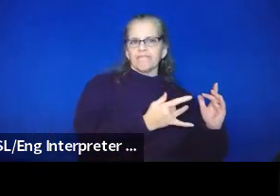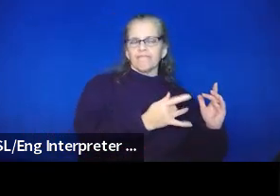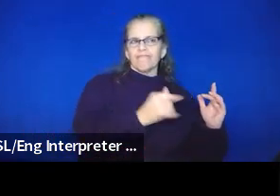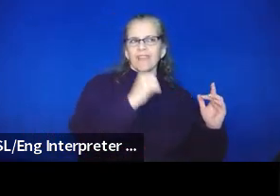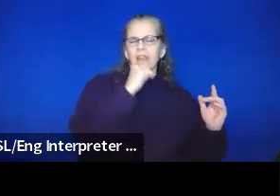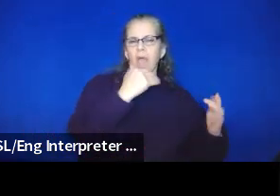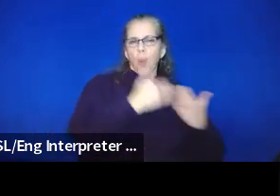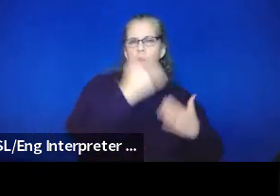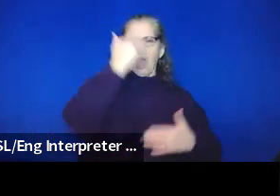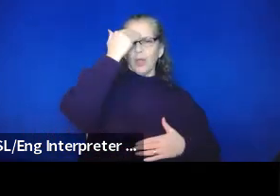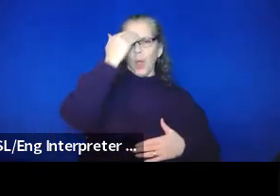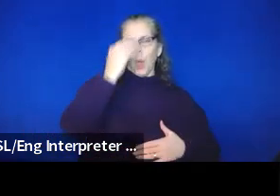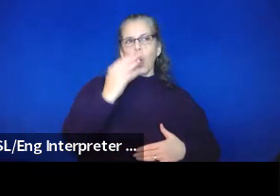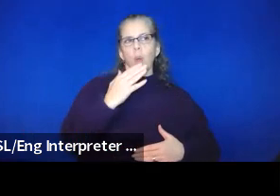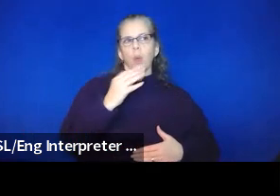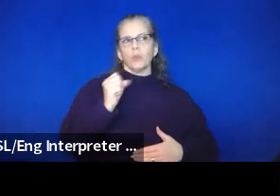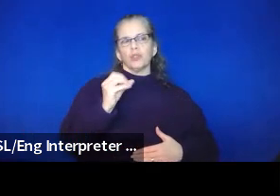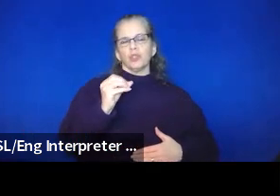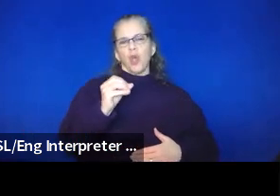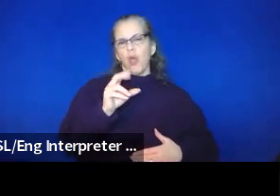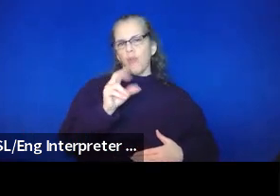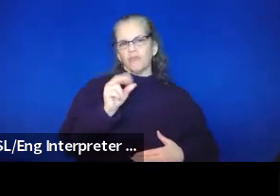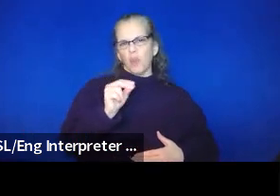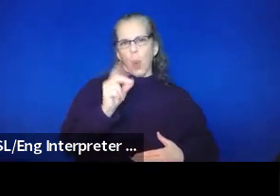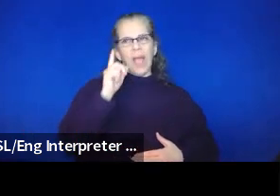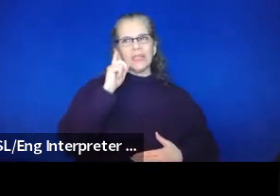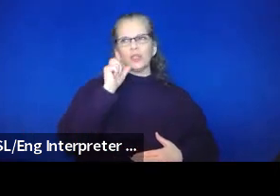I don't think people are avoiding amplification for those reasons.